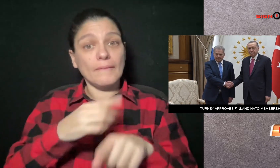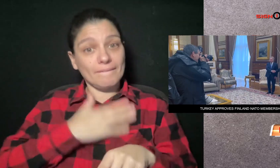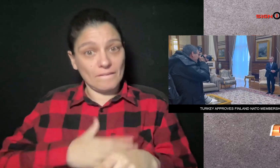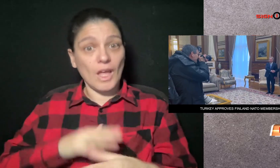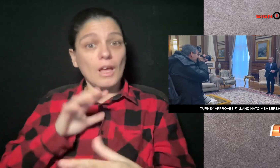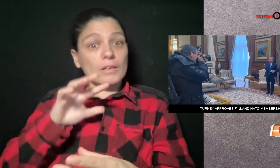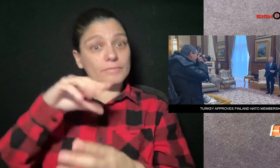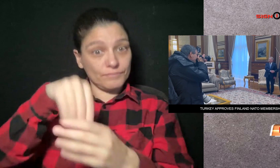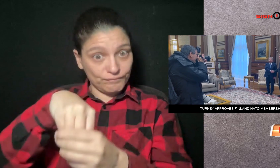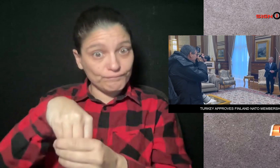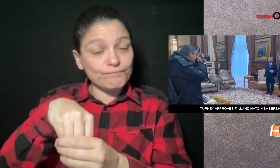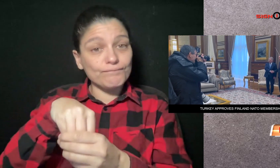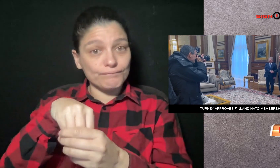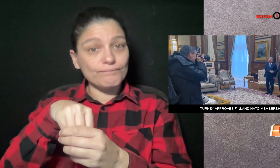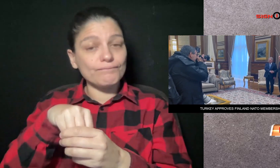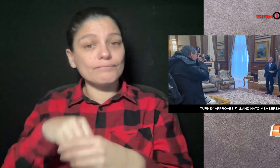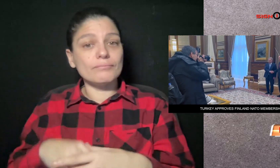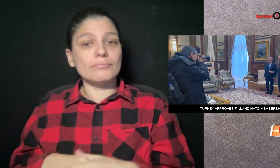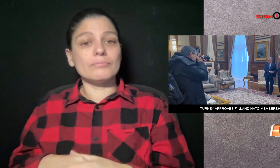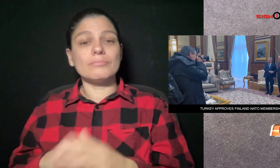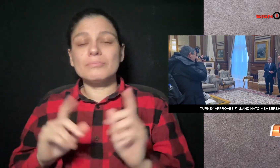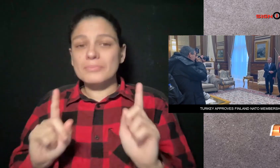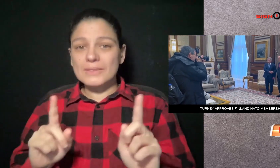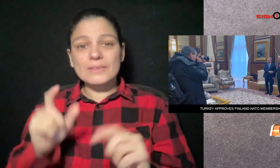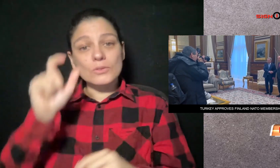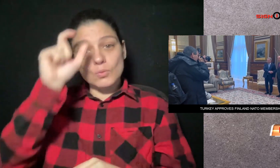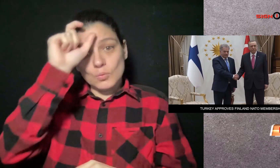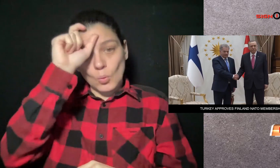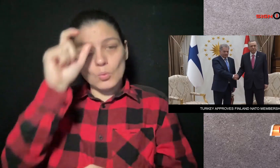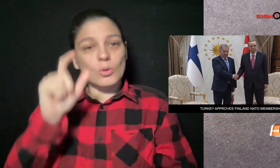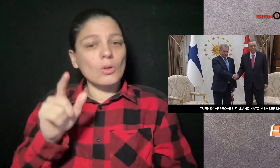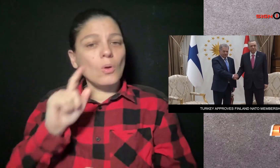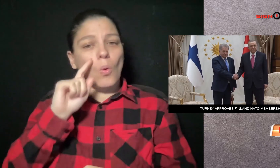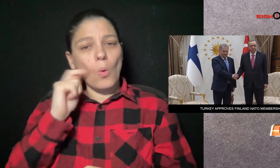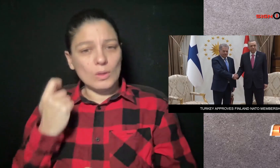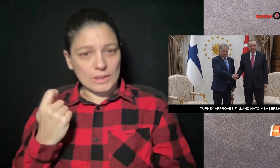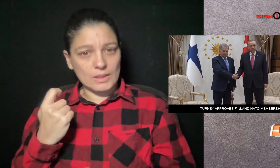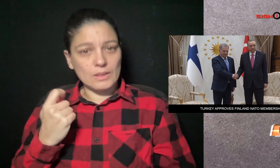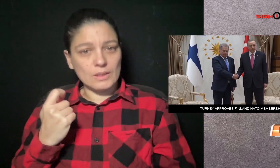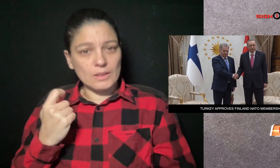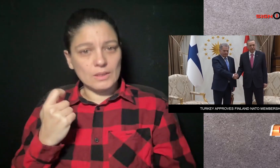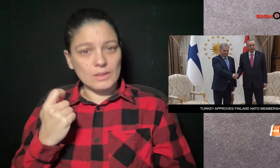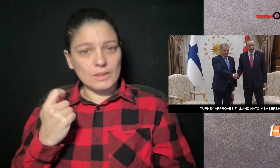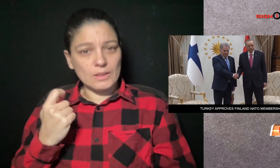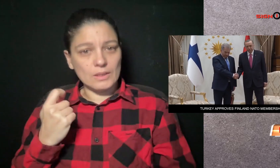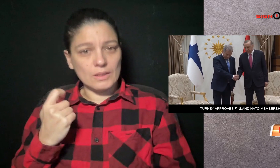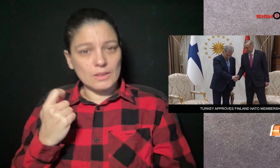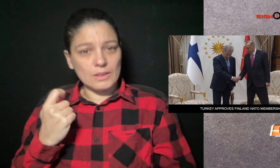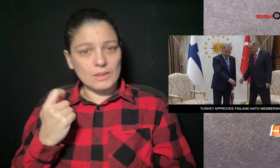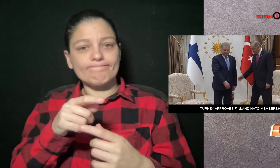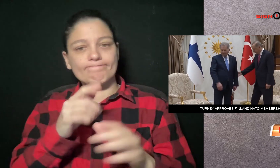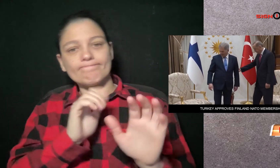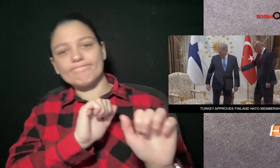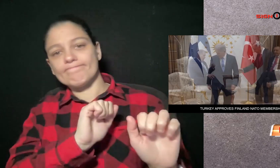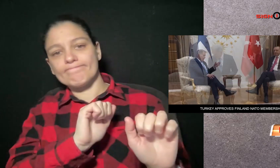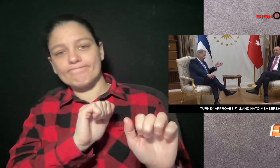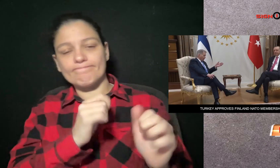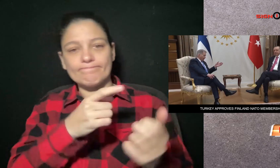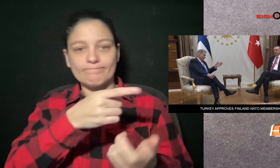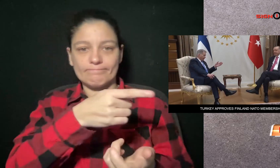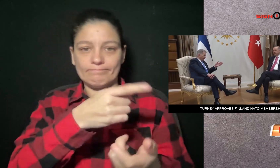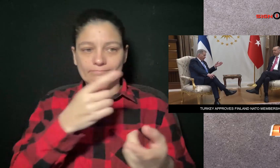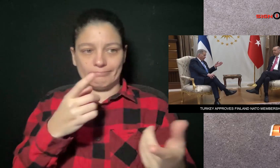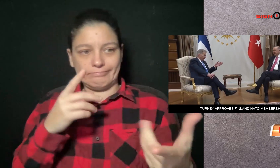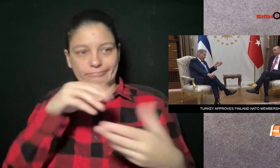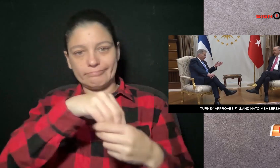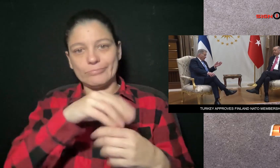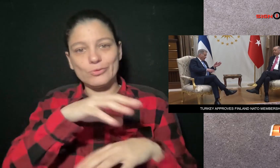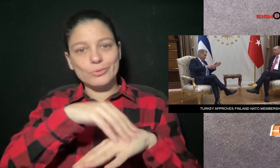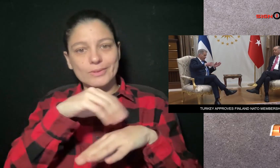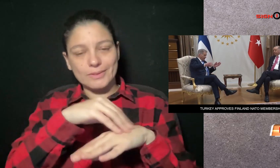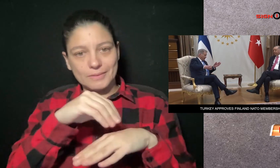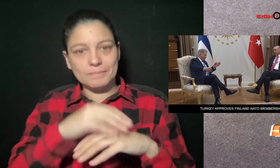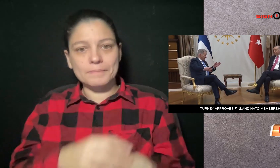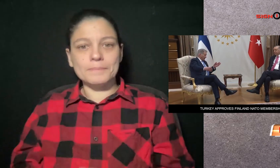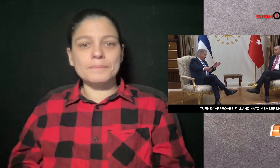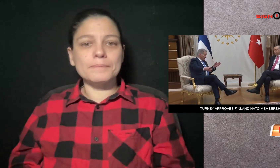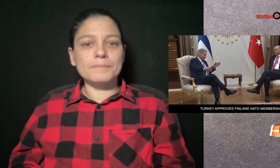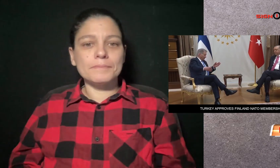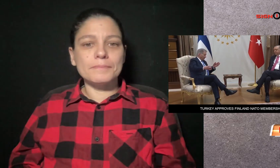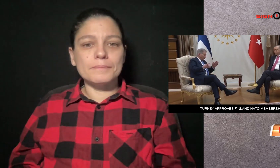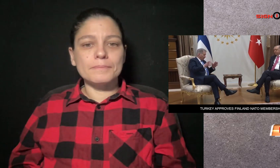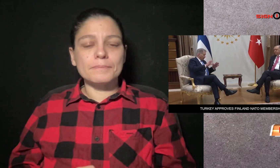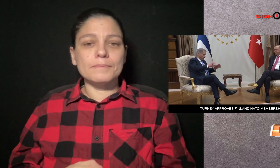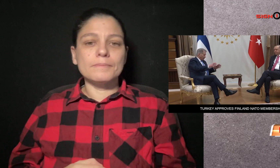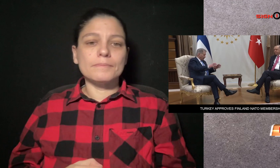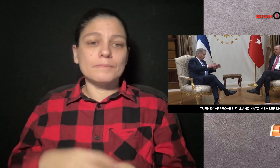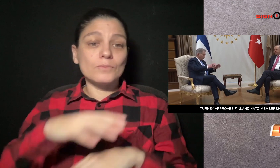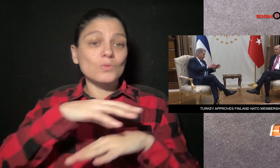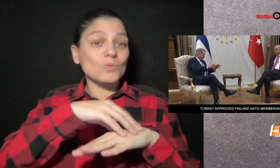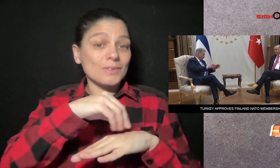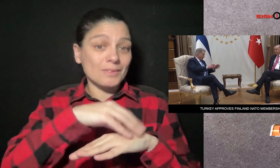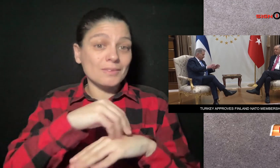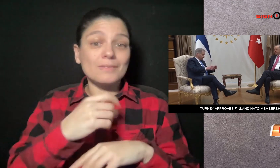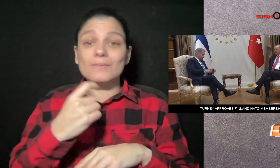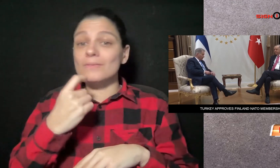applied to join the bloc but Turkey and Hungary remain opposed to Sweden joining both Sweden